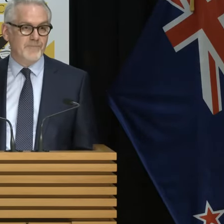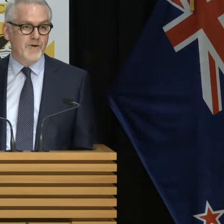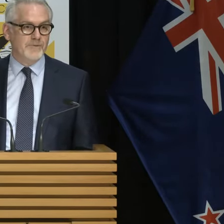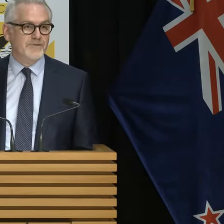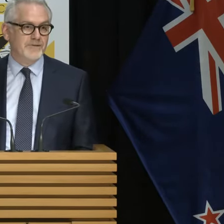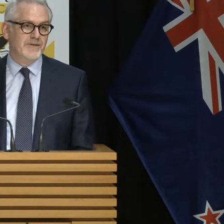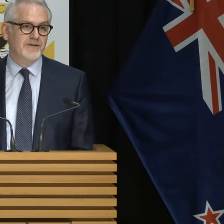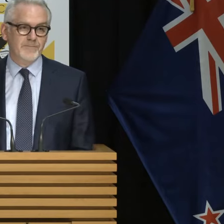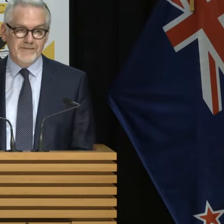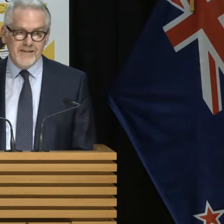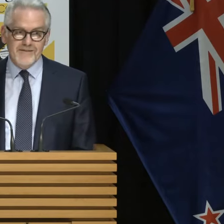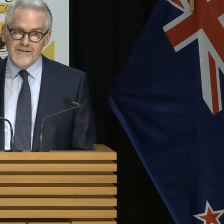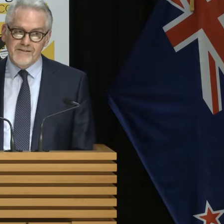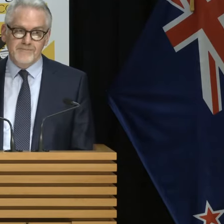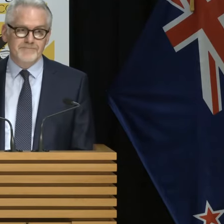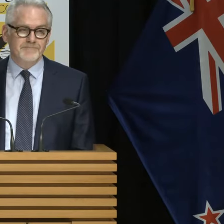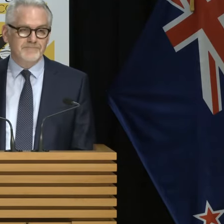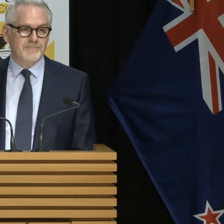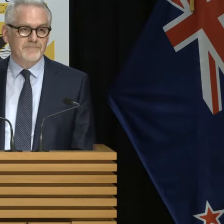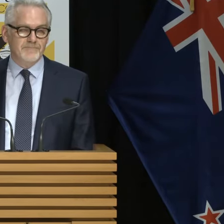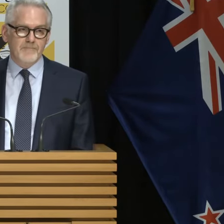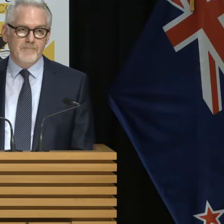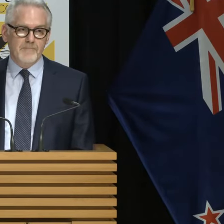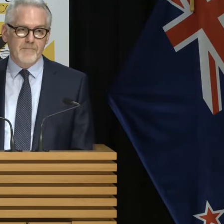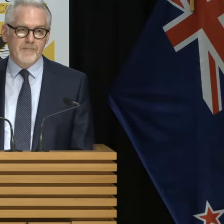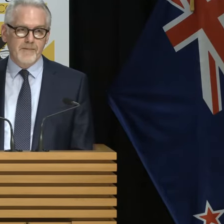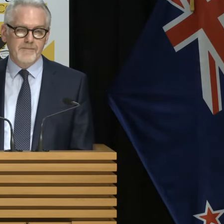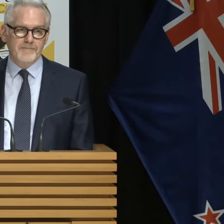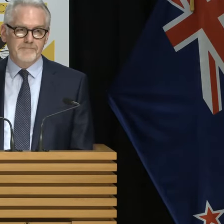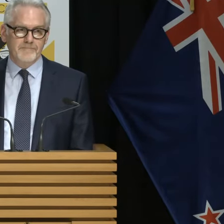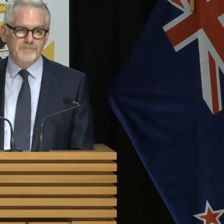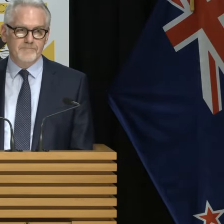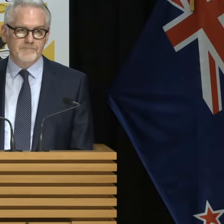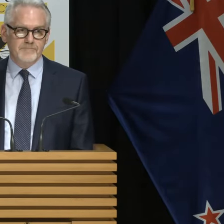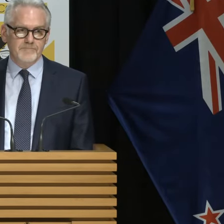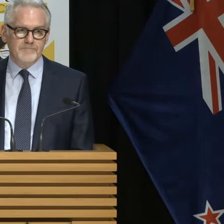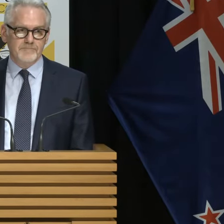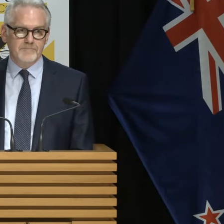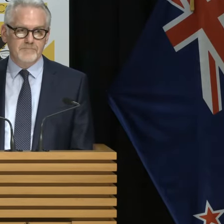I Am Unsure about That.